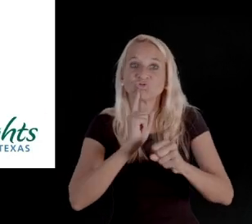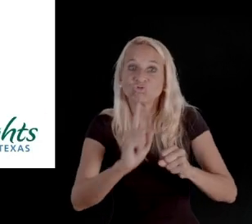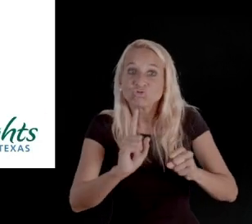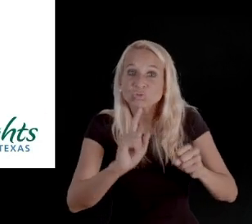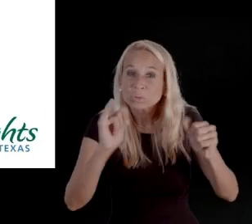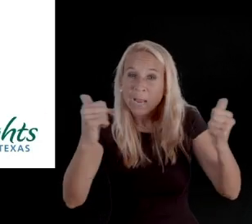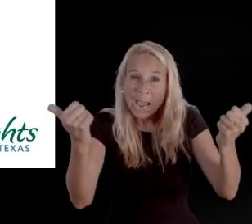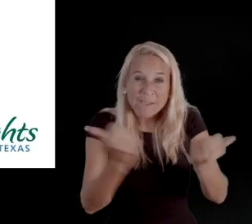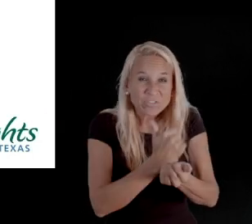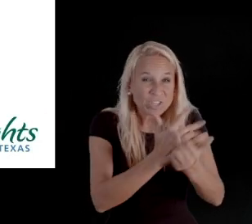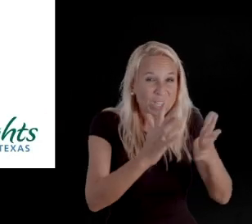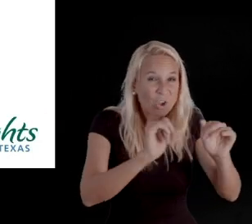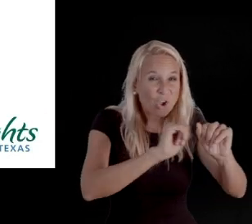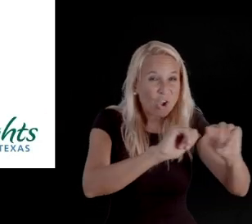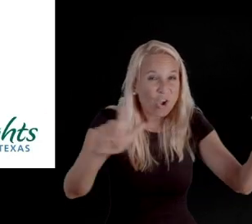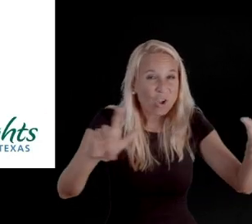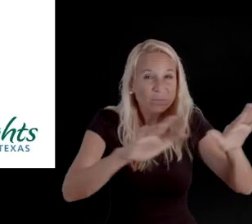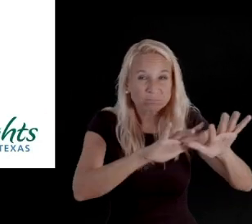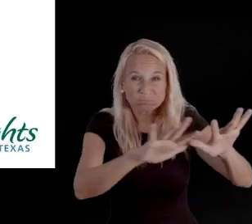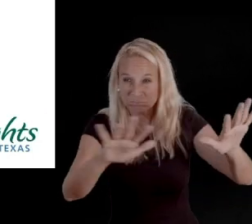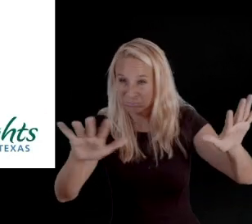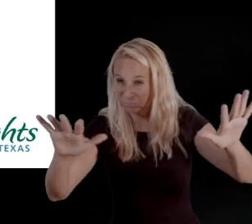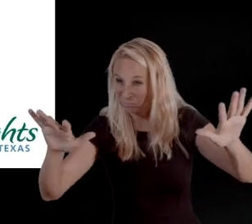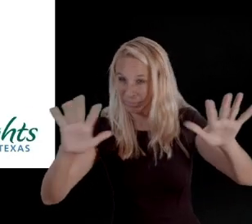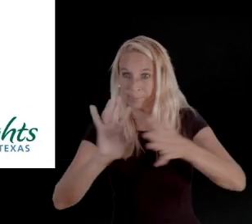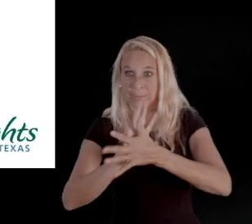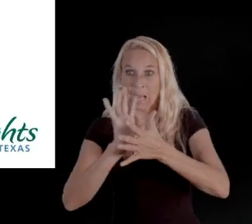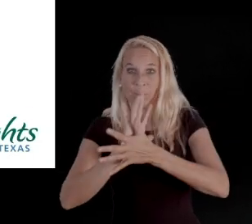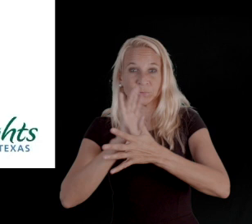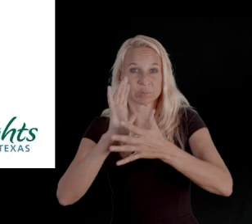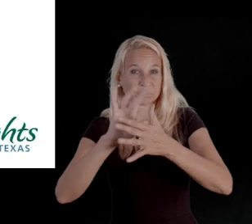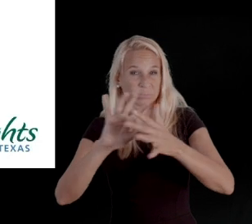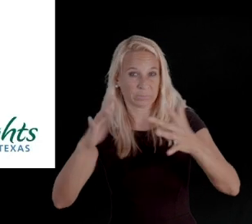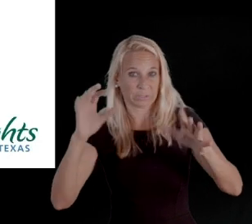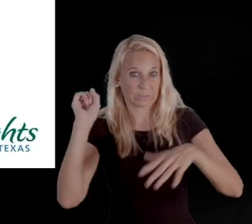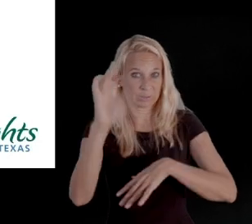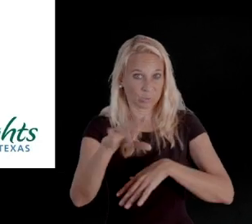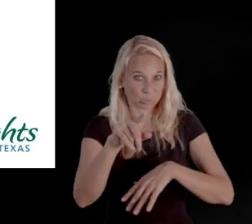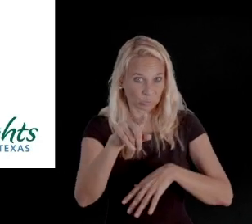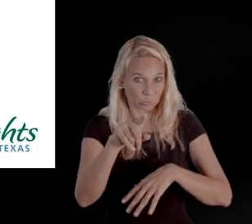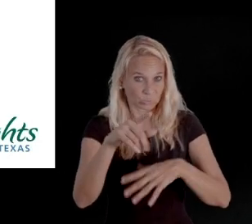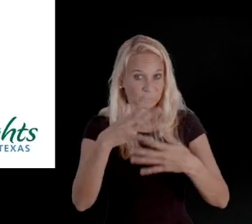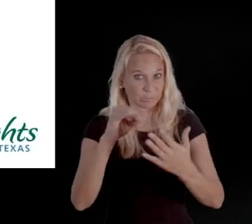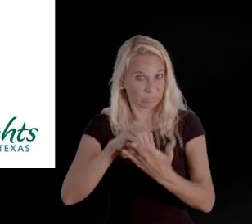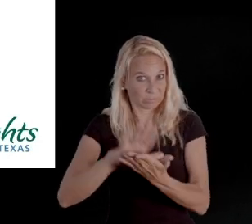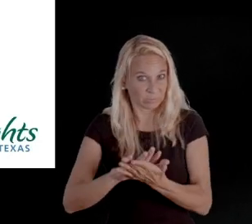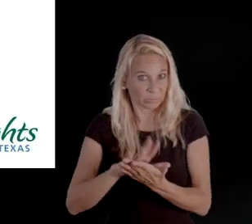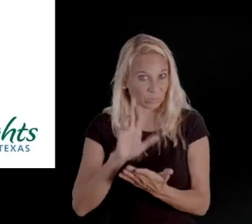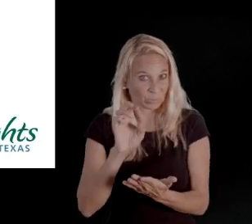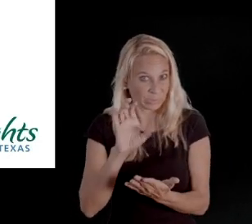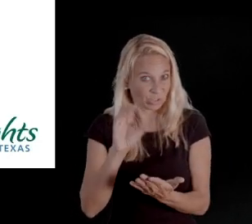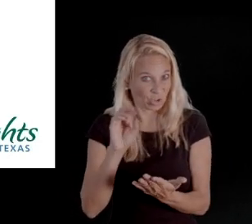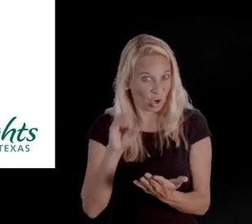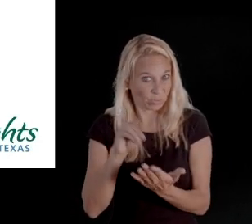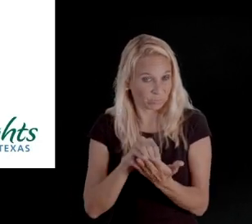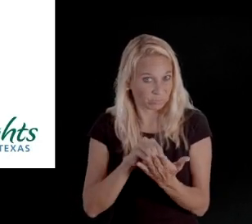They'll make sure that everything that has been sent to you or that you sent in to them has been admitted into the record.